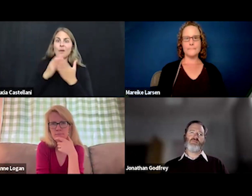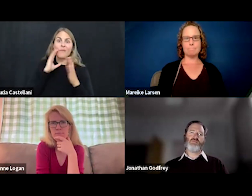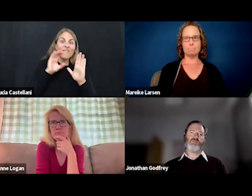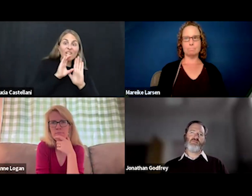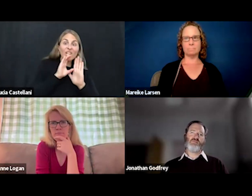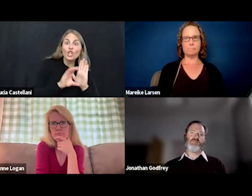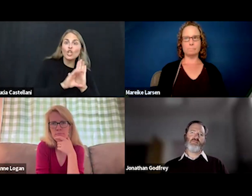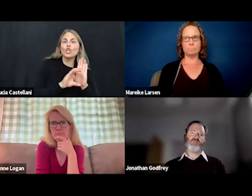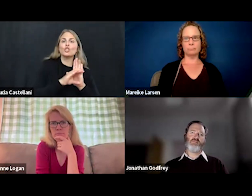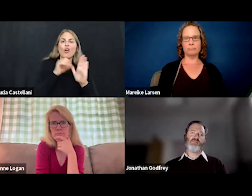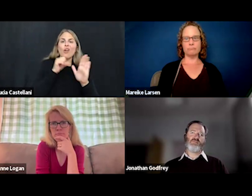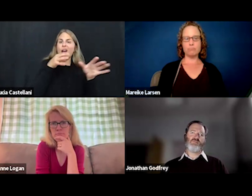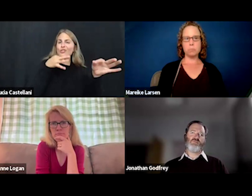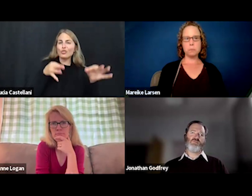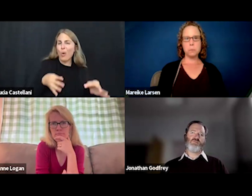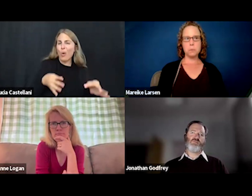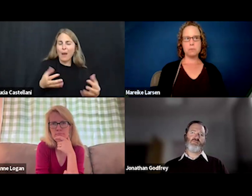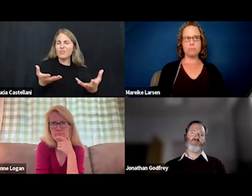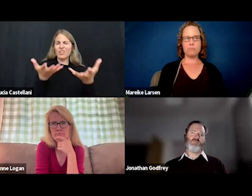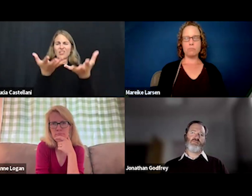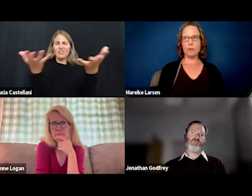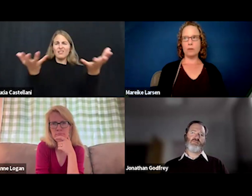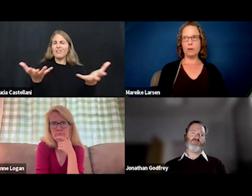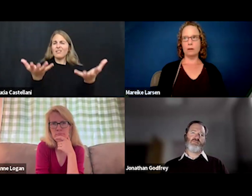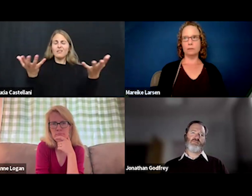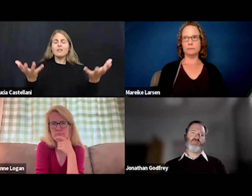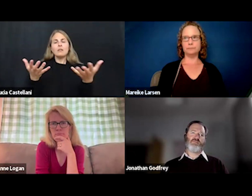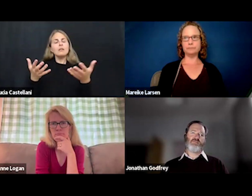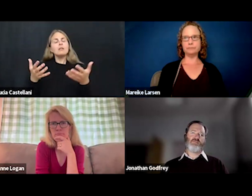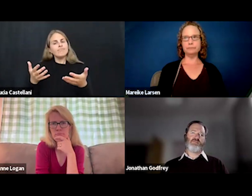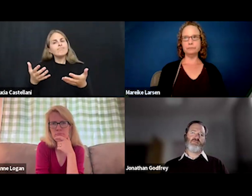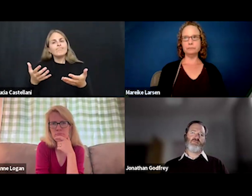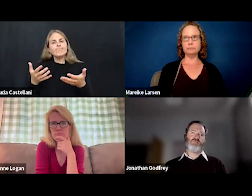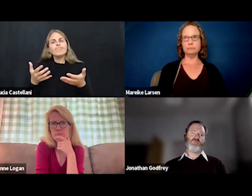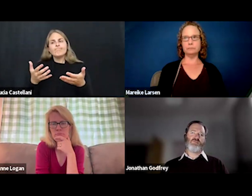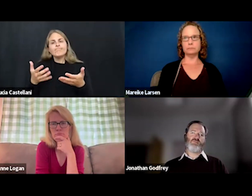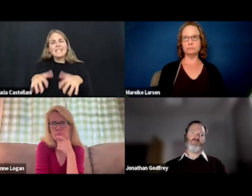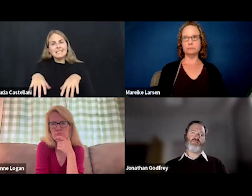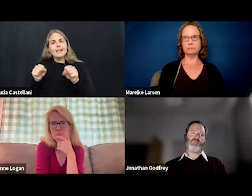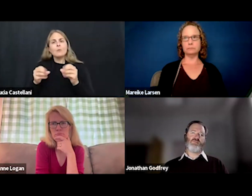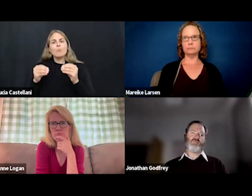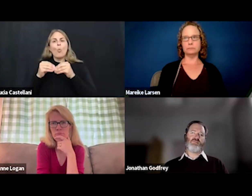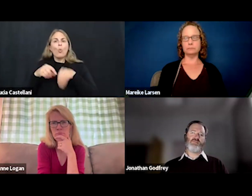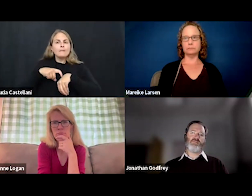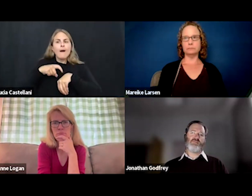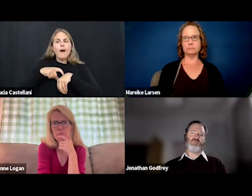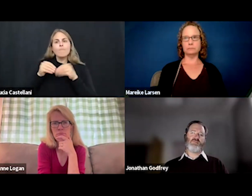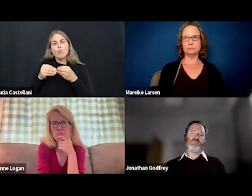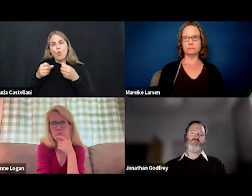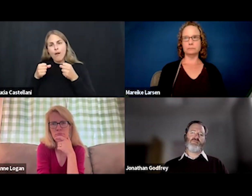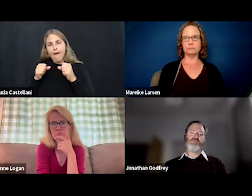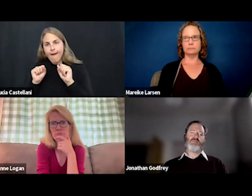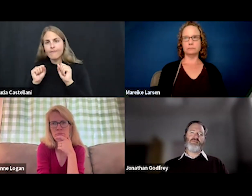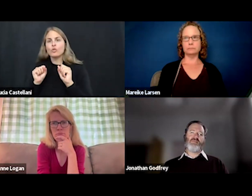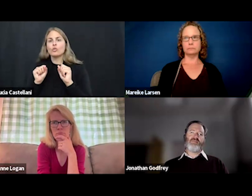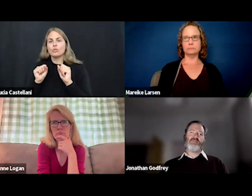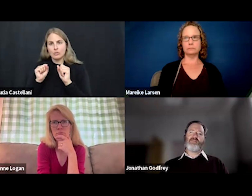described. So it takes slightly more time and effort to build on top of the cool research